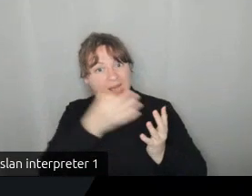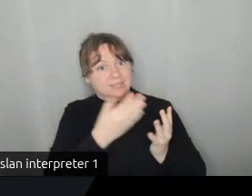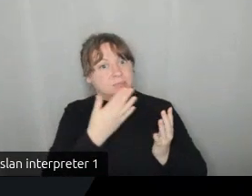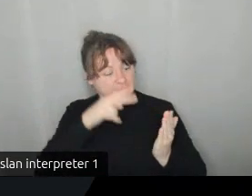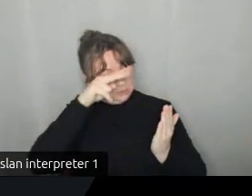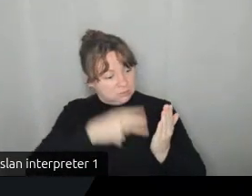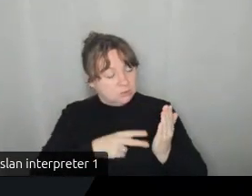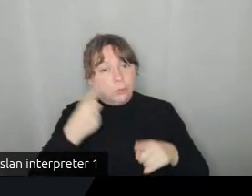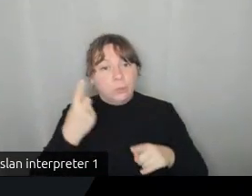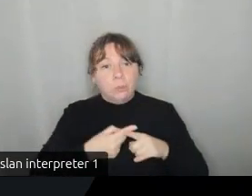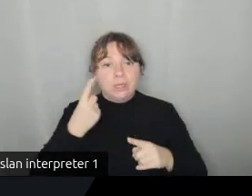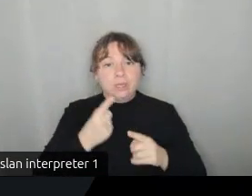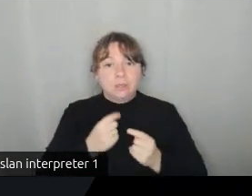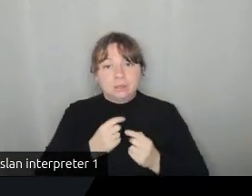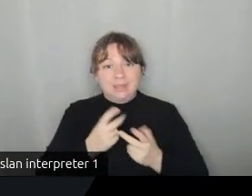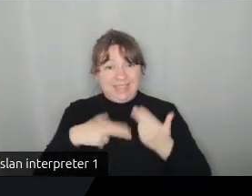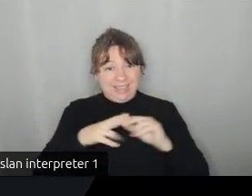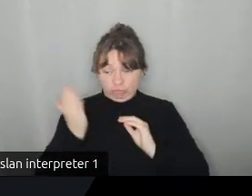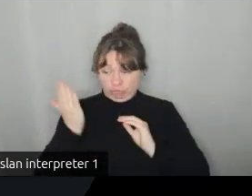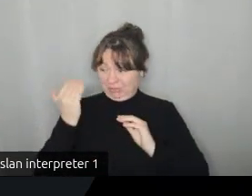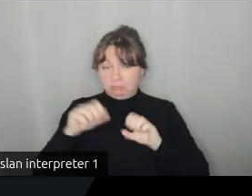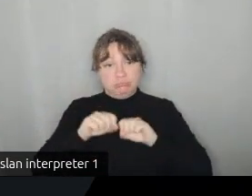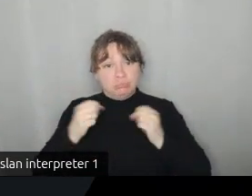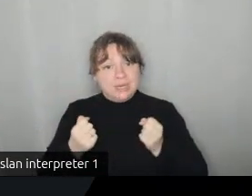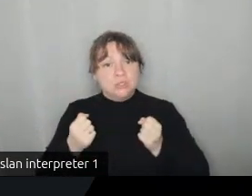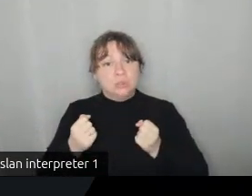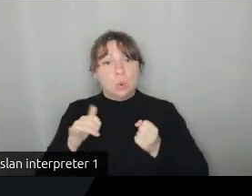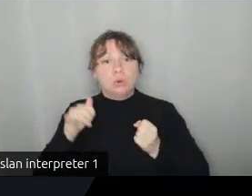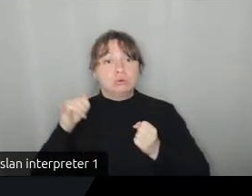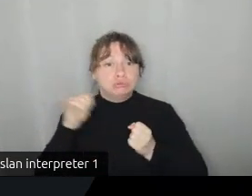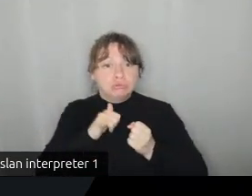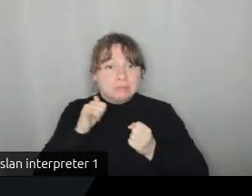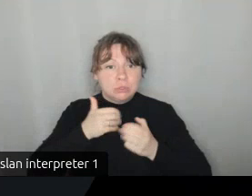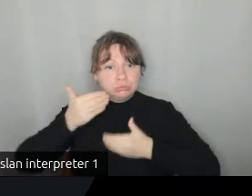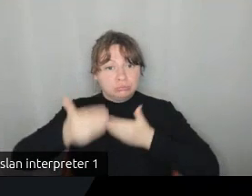if there's been a recent breach and for example a criminal proceeding has started um they will want